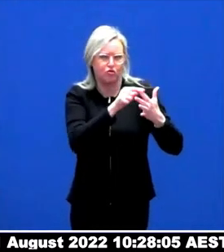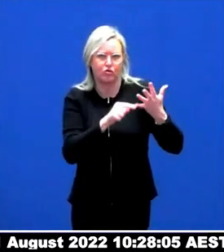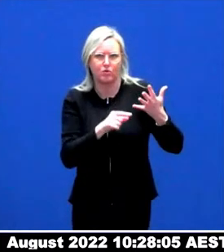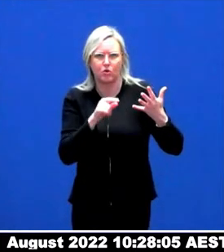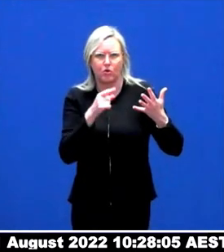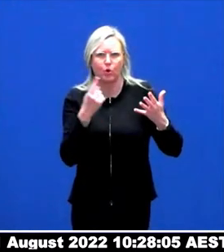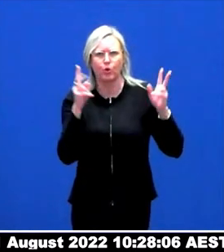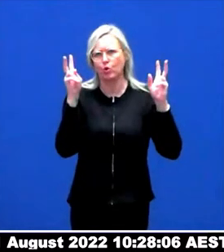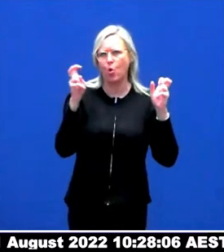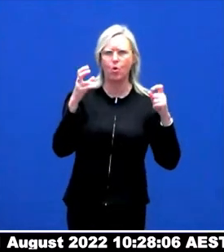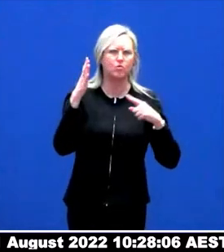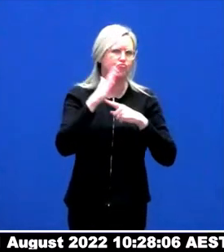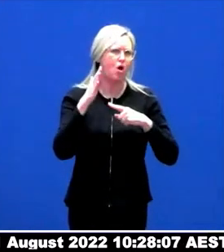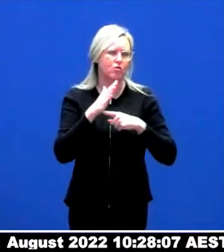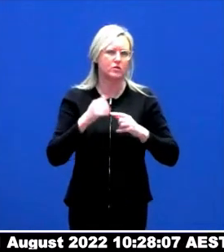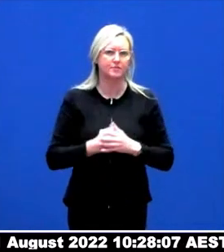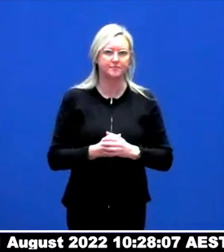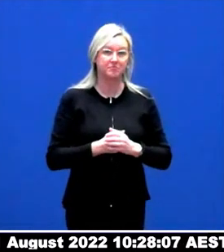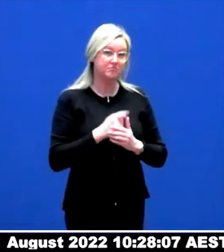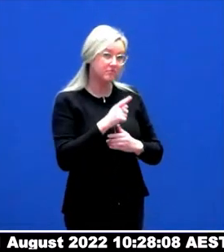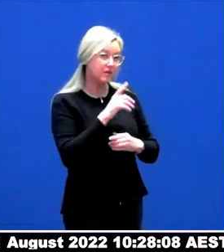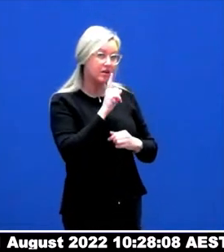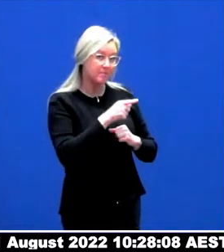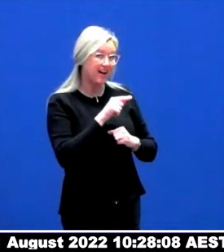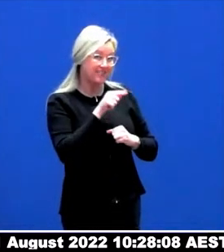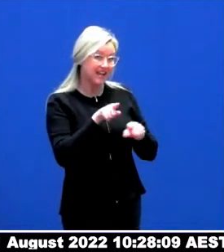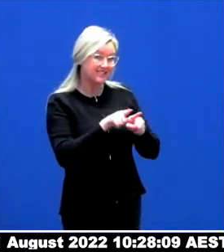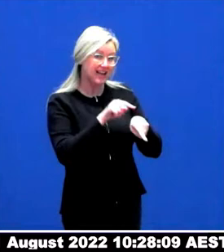There was the National Strategy on foot at the time that specifically